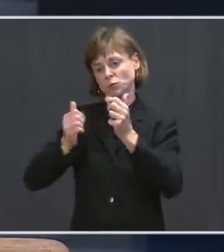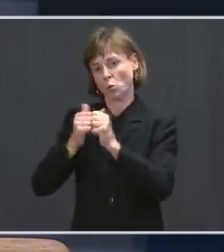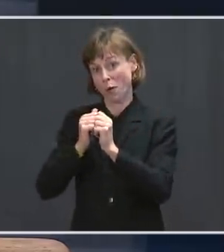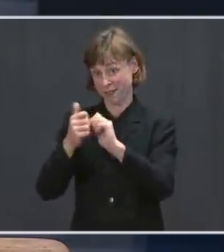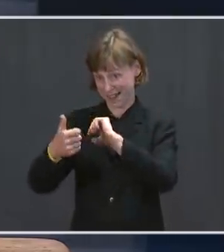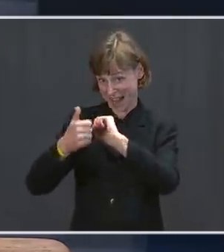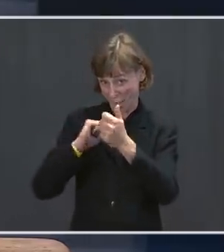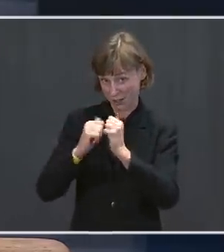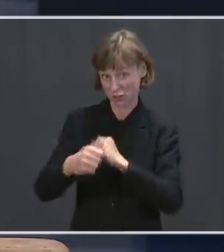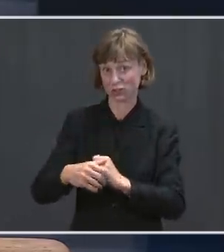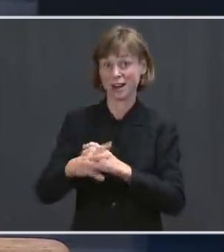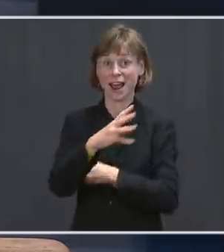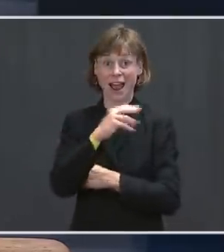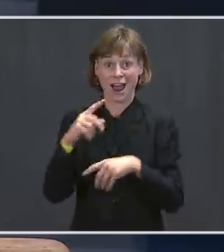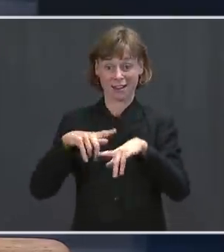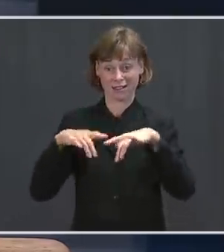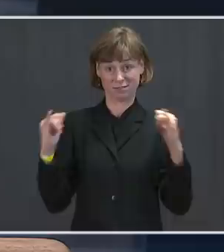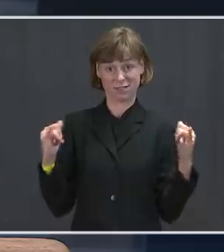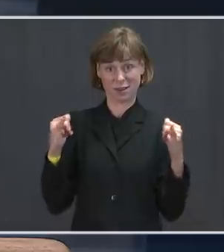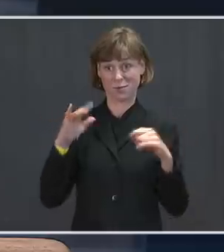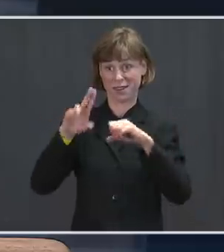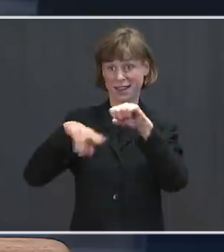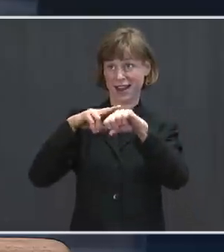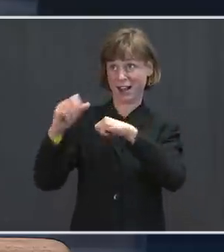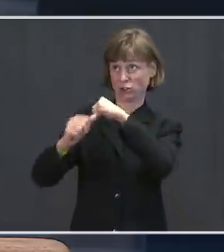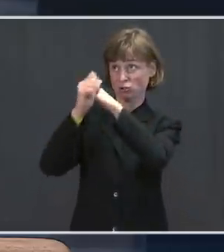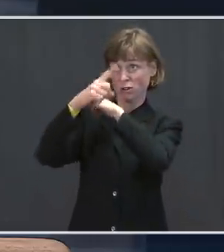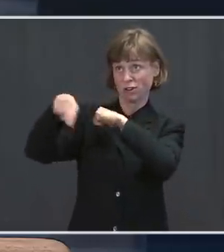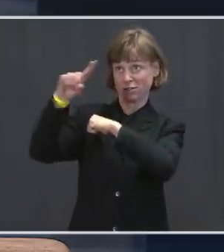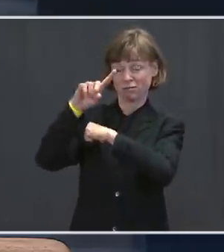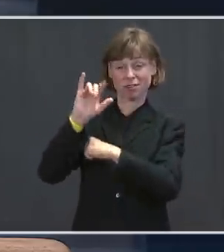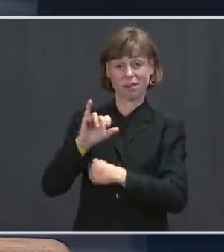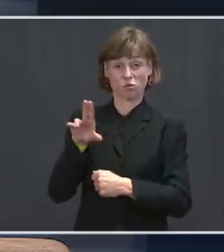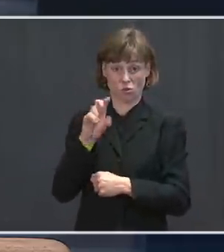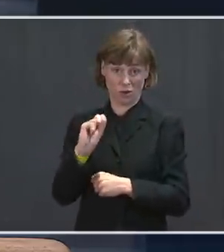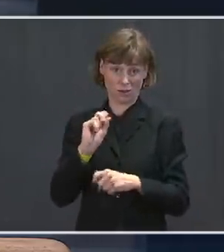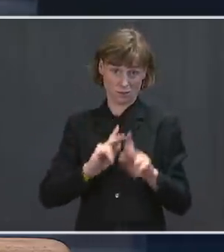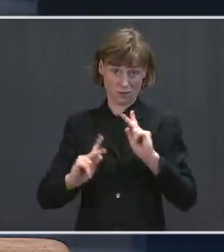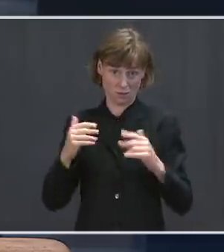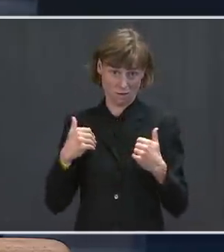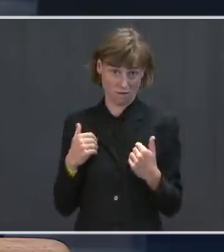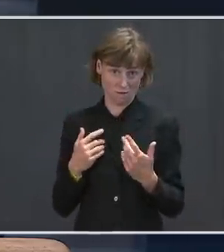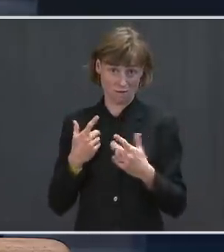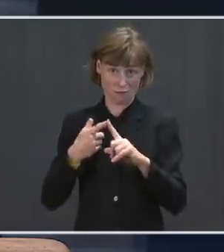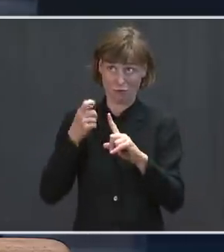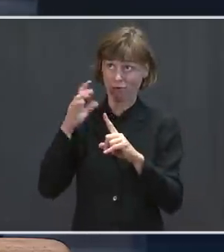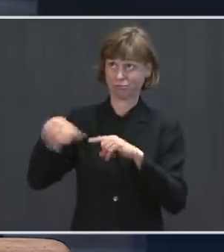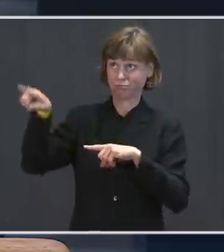and the transnational threats that the American people face. So, establishing this position of strength